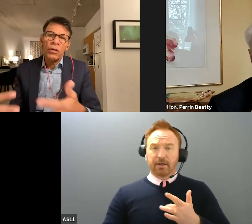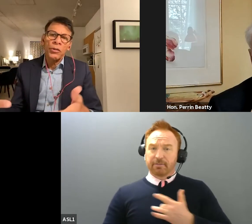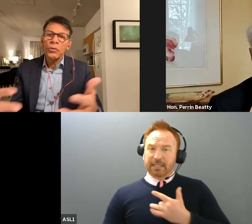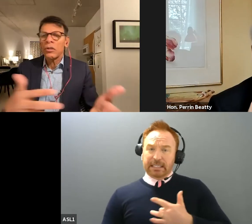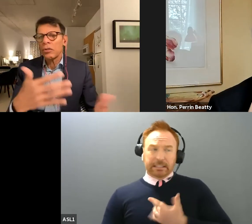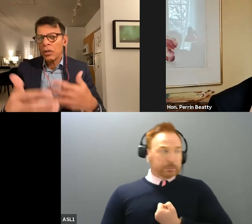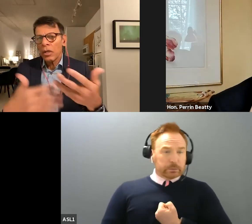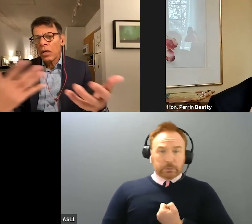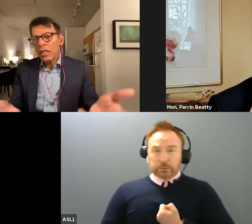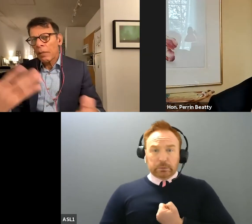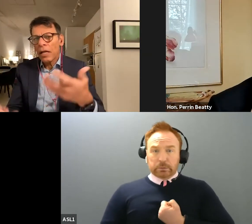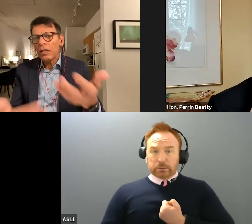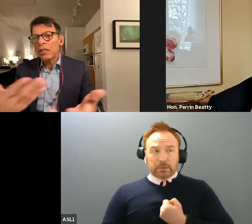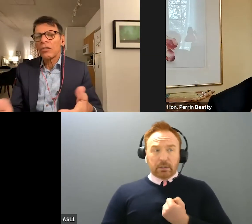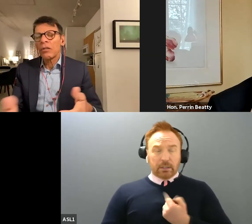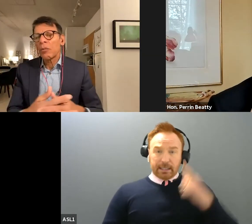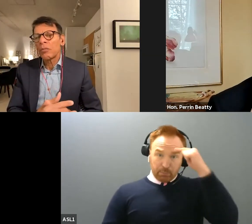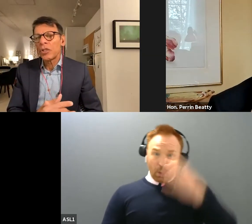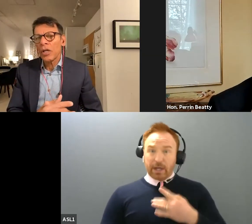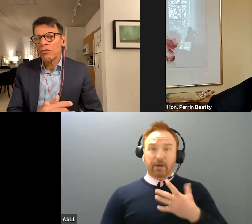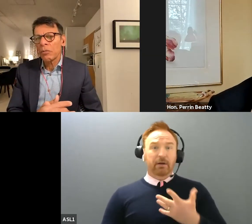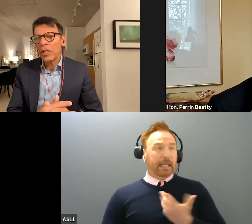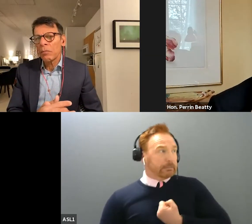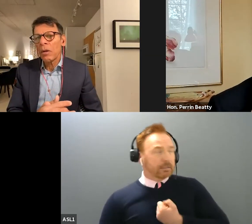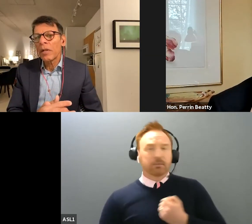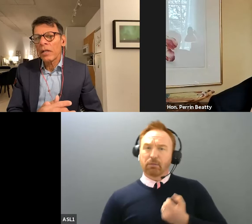or their union or to that matter. It's not something we should be shy from raising publicly